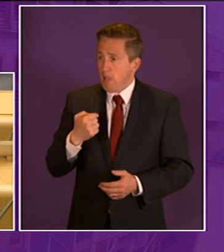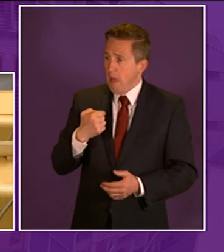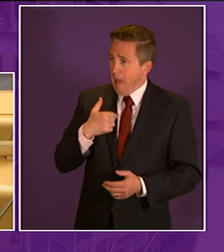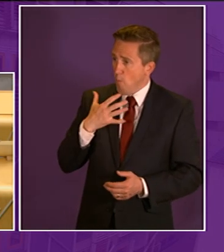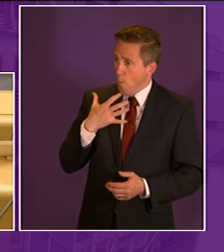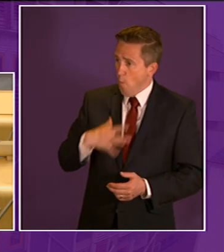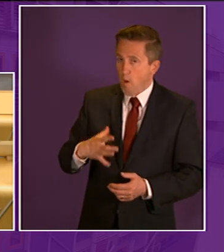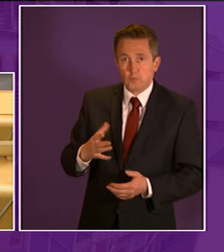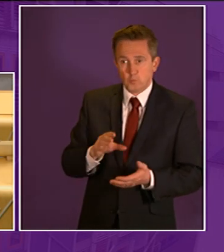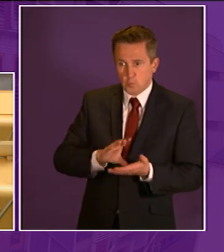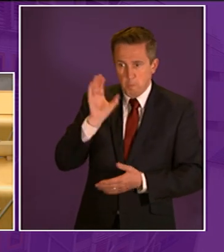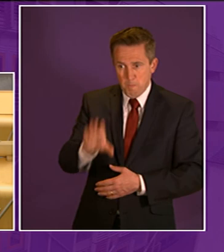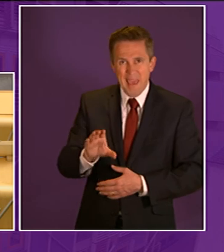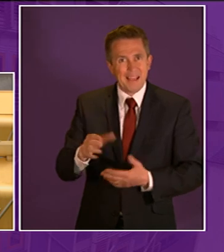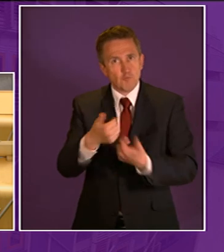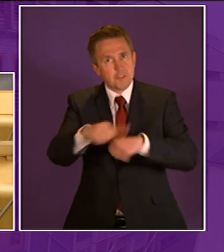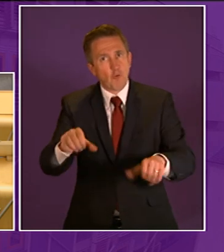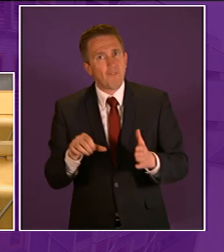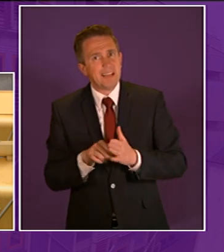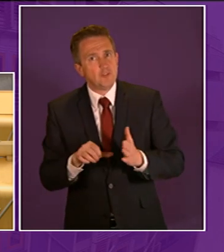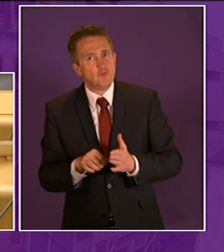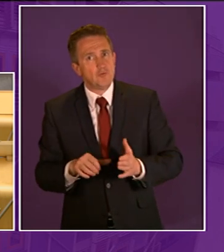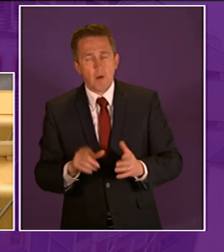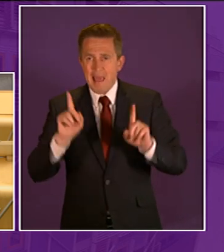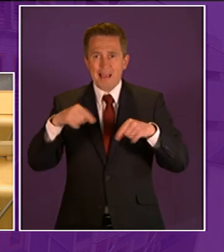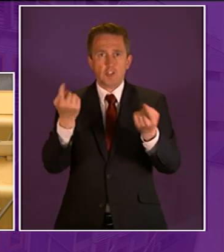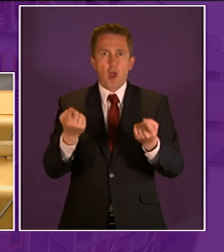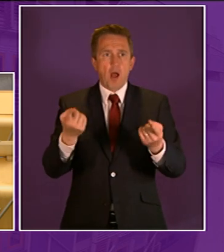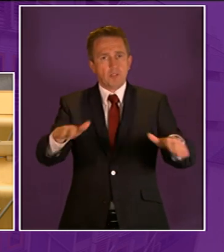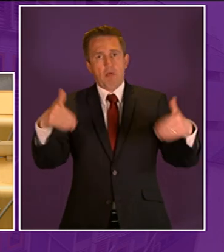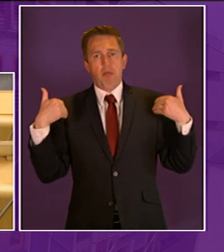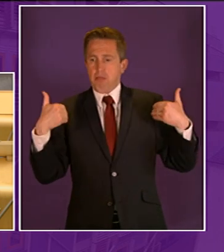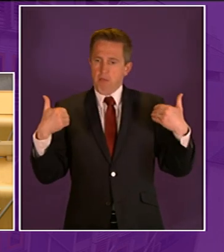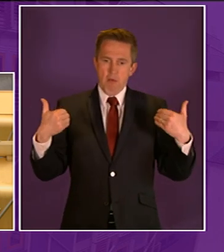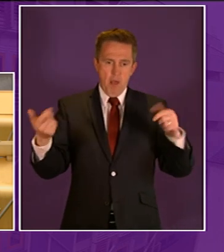resolve the issue rather than do nothing.